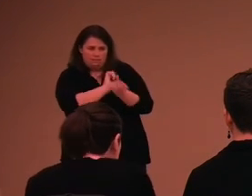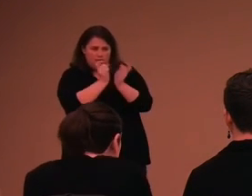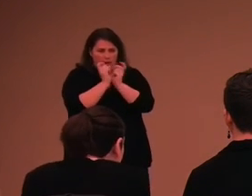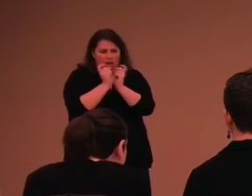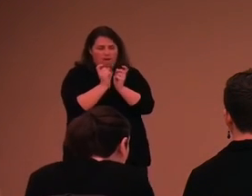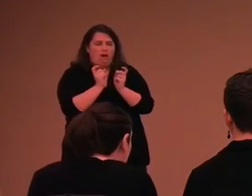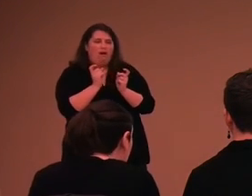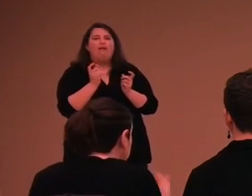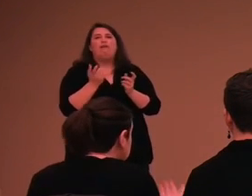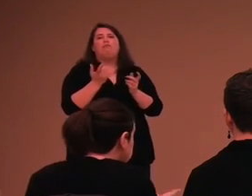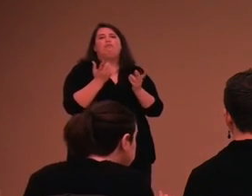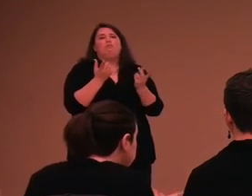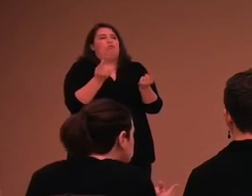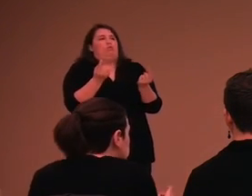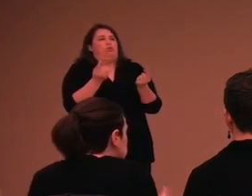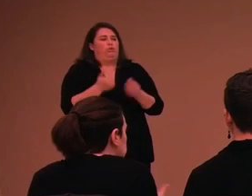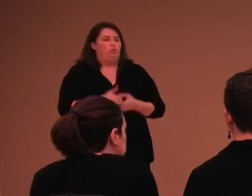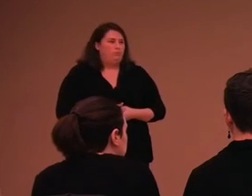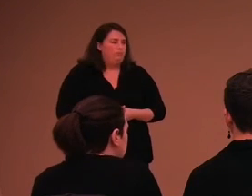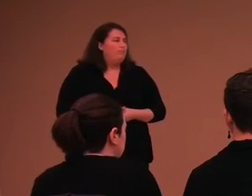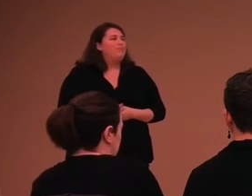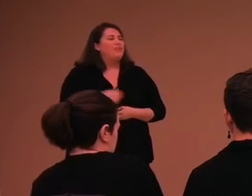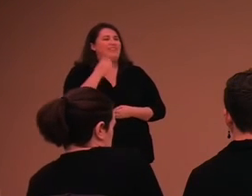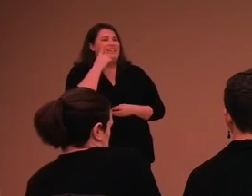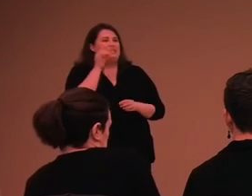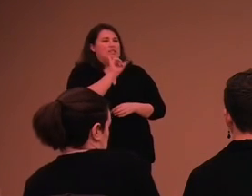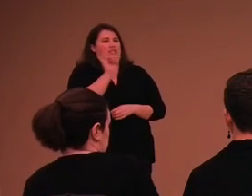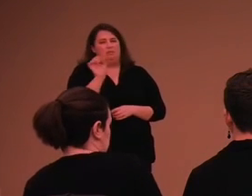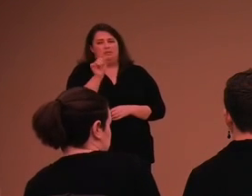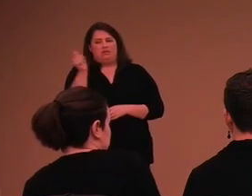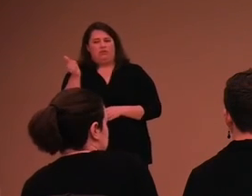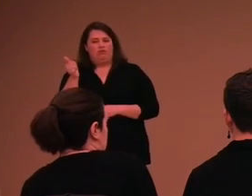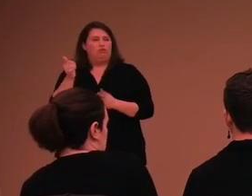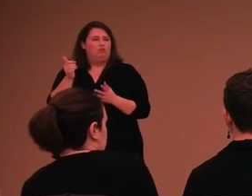But you know I just think it's with anything else you figure out the priorities of what's the best?